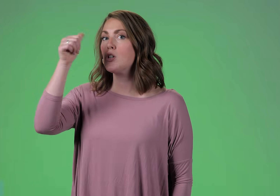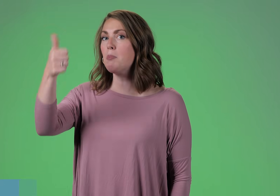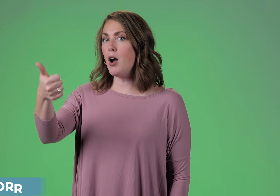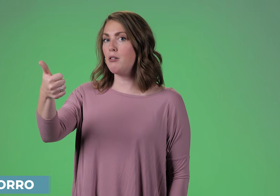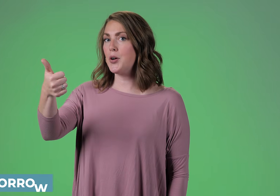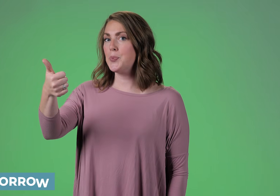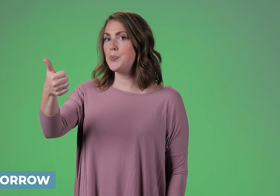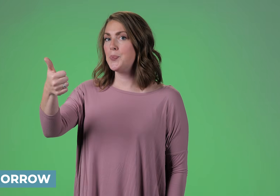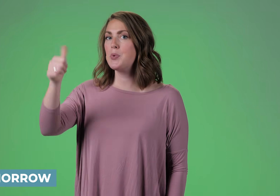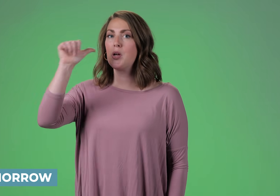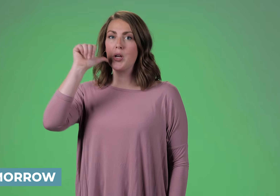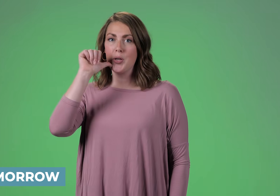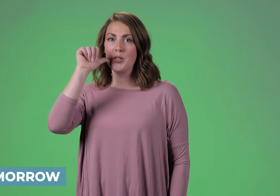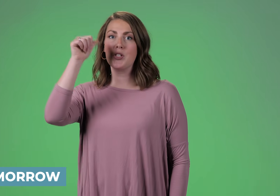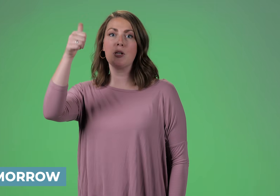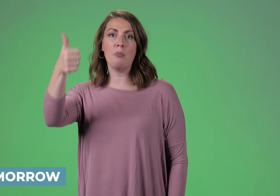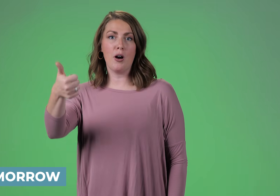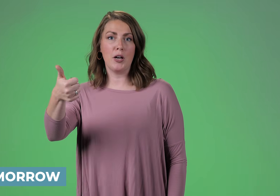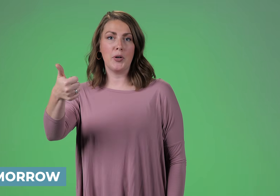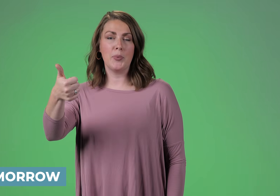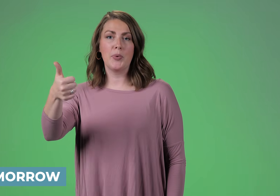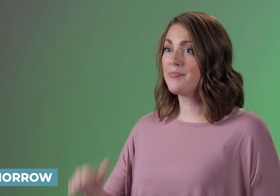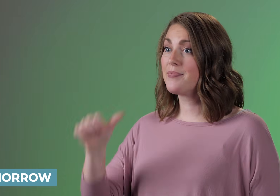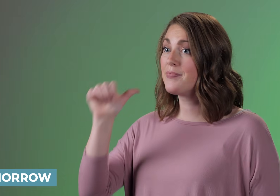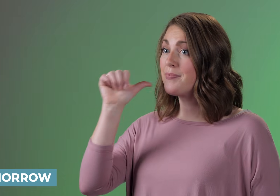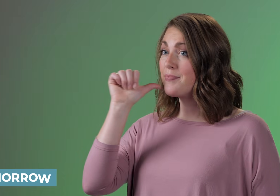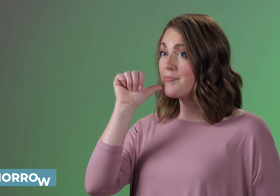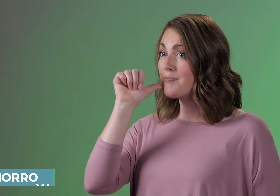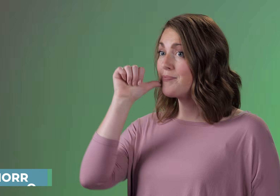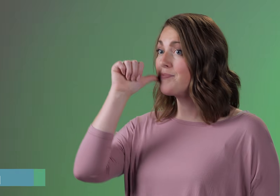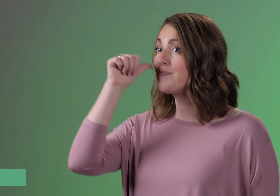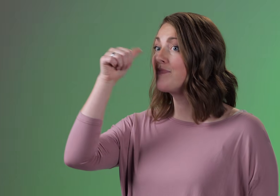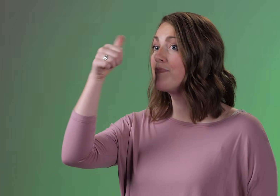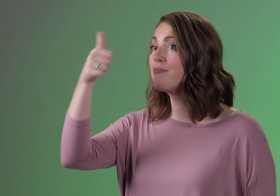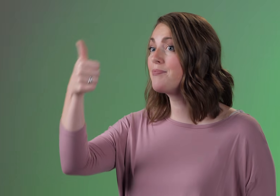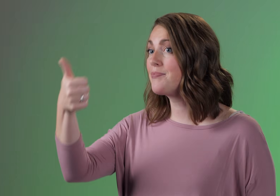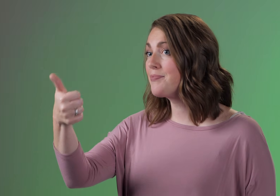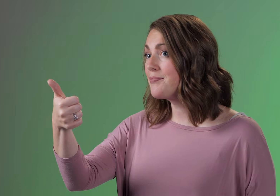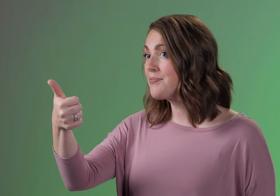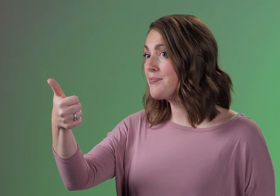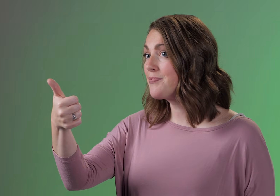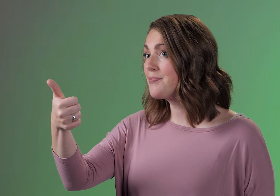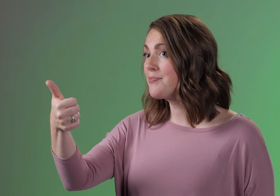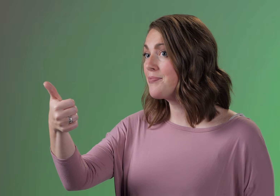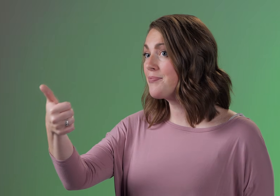TOMORROW TOMORROW Your thumb flicks forward into the future.